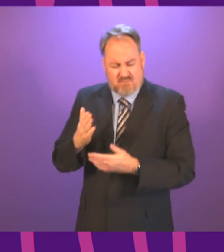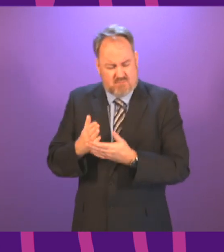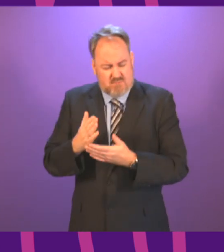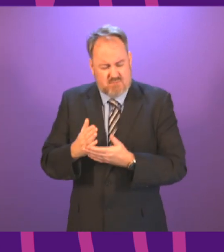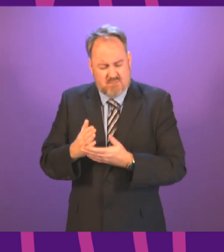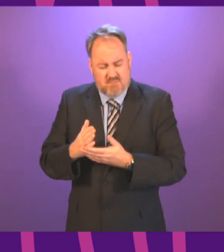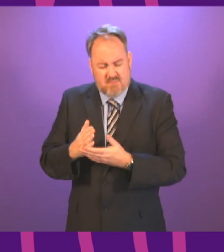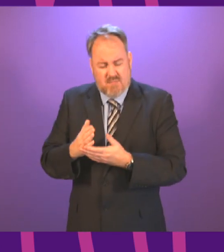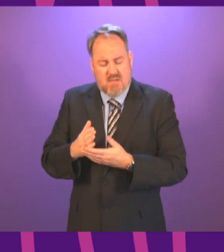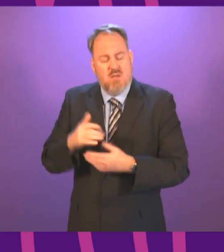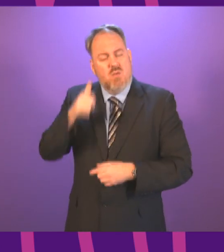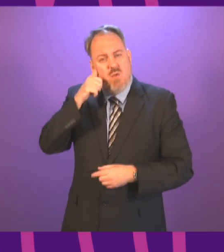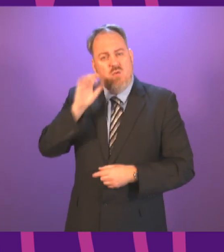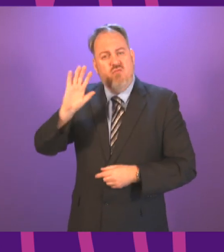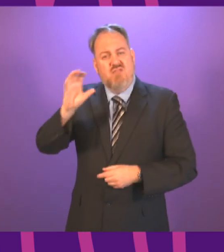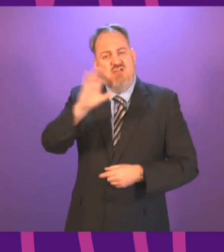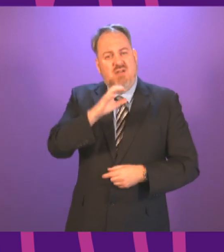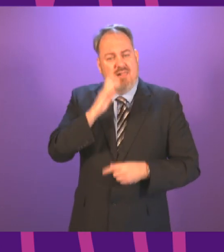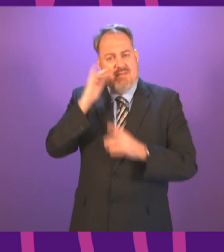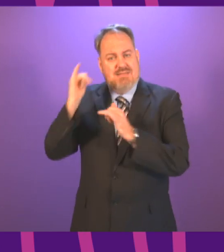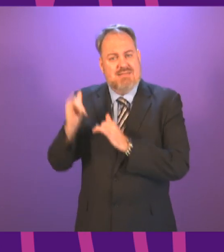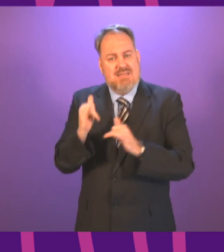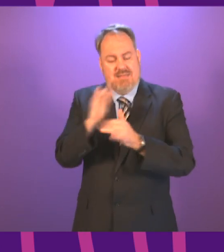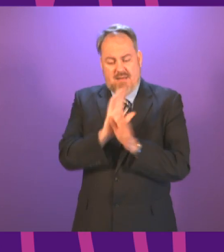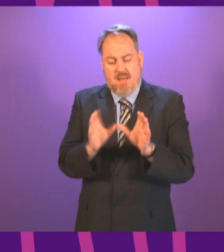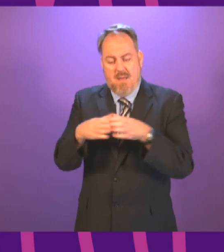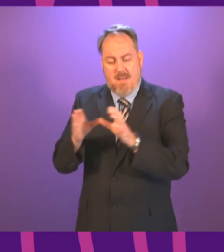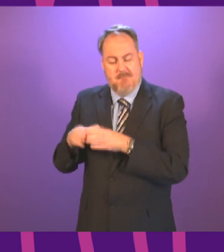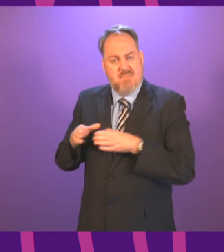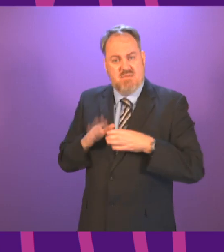and developing technology is that we are establishing regional testing hubs, which will be operational